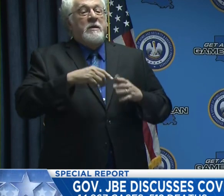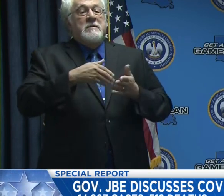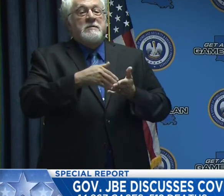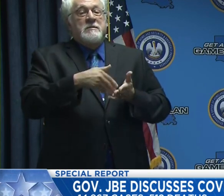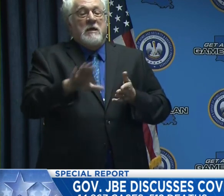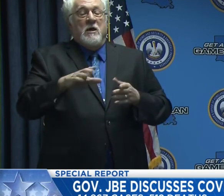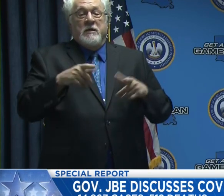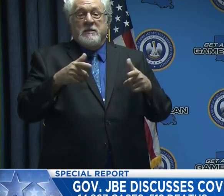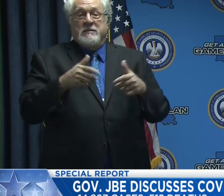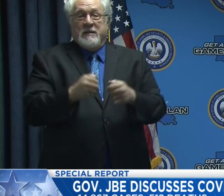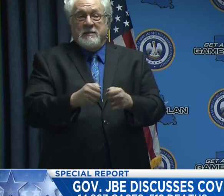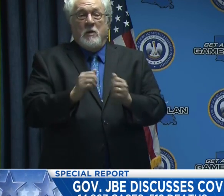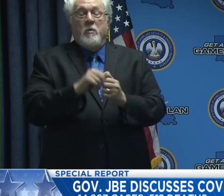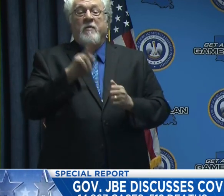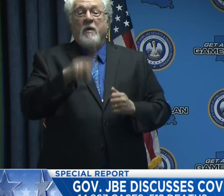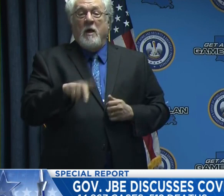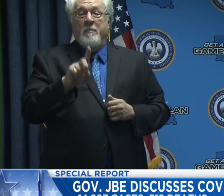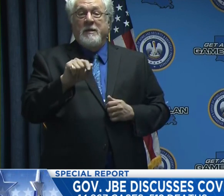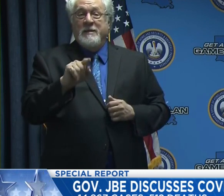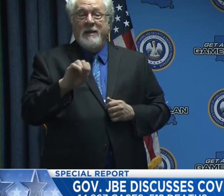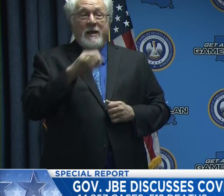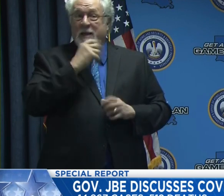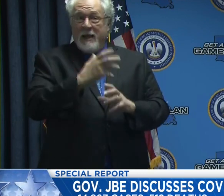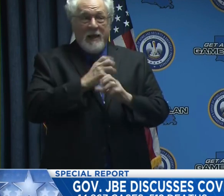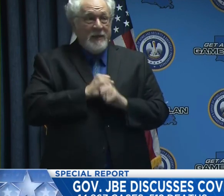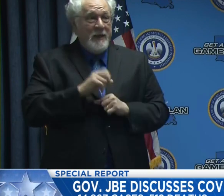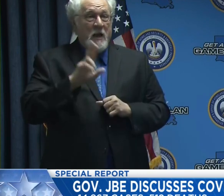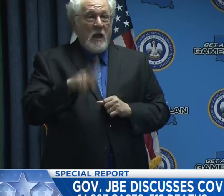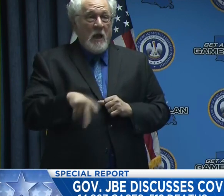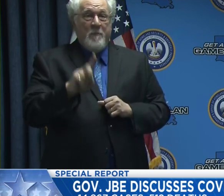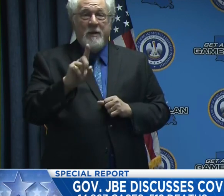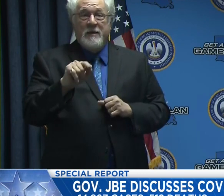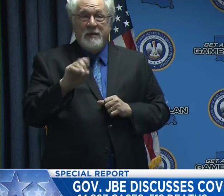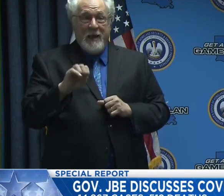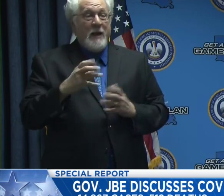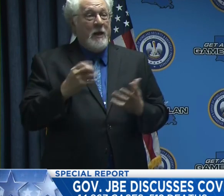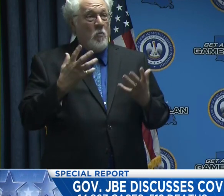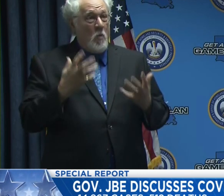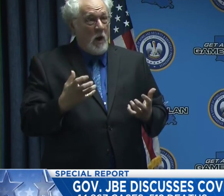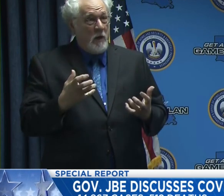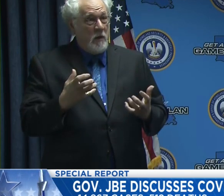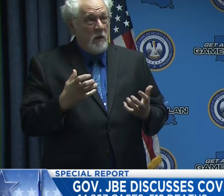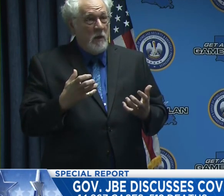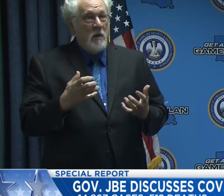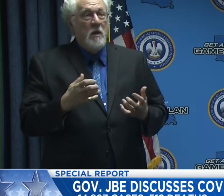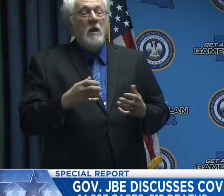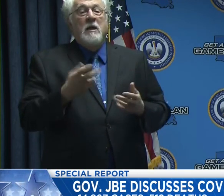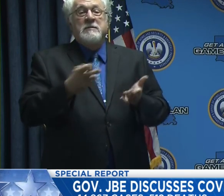SITUATION. OVER THE WEEKEND WE BEGAN SENDING MATTER OF FACT TECHS WITH ALL OF THESE UPDATES.